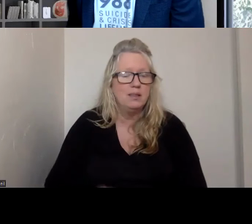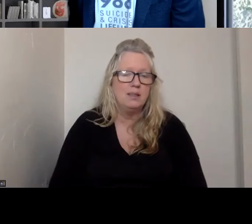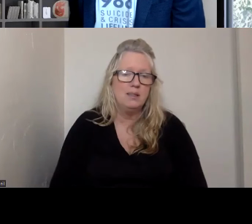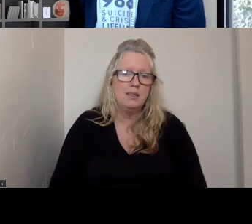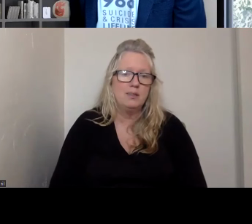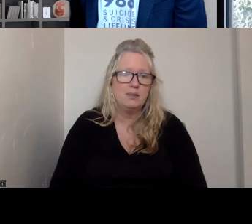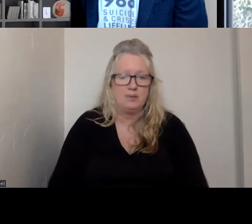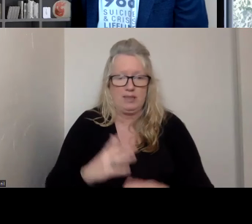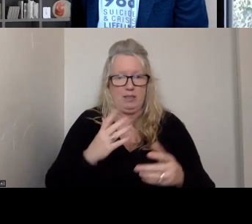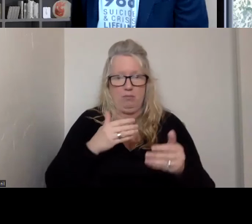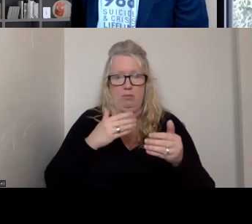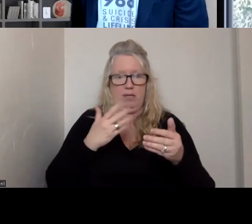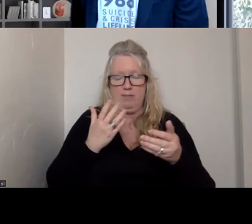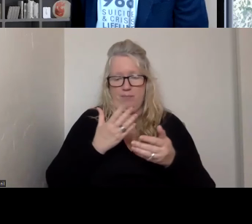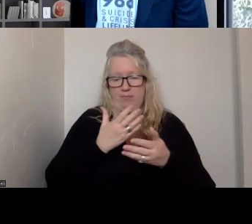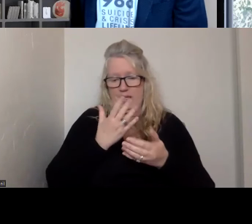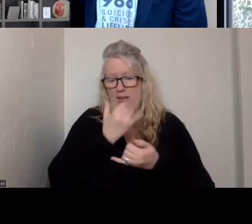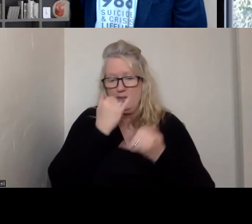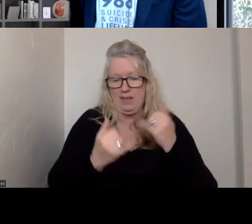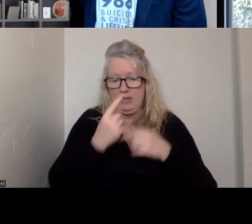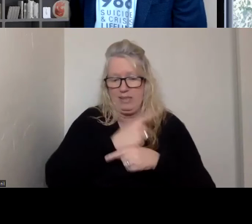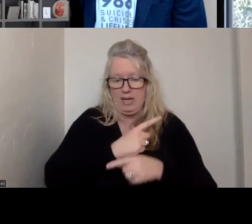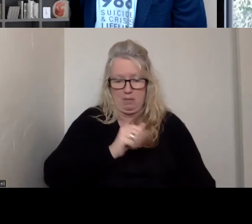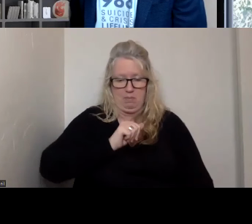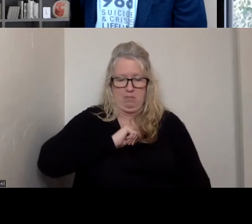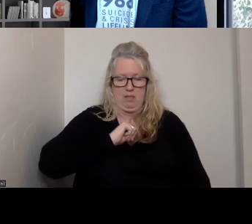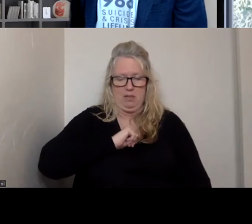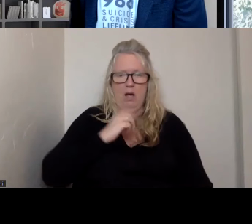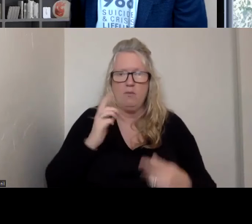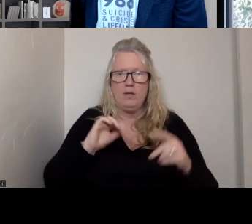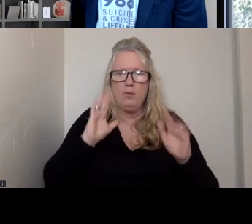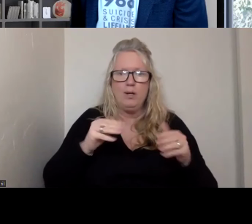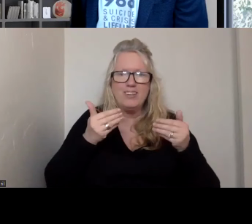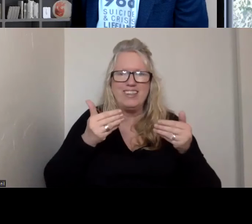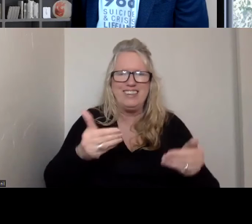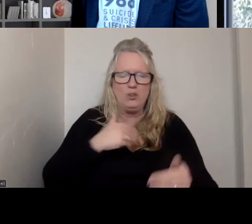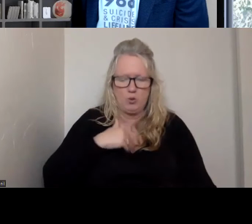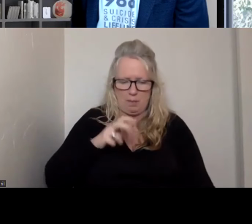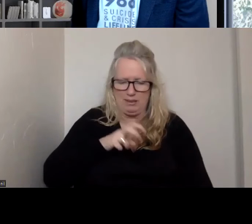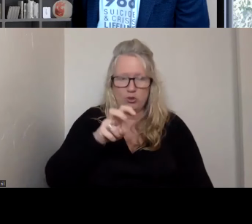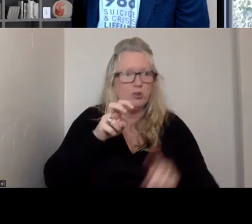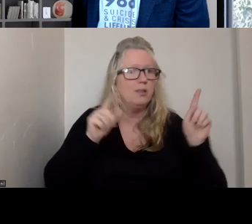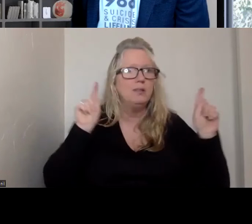AT THE END OF THE DAY I AM GOING TO BE THE ONE THAT IS CONTINUING ON THE JOURNEY. NOT ANYBODY ELSE AND NOT THE DOCTORS